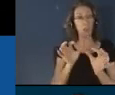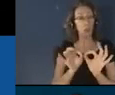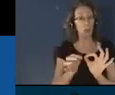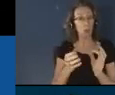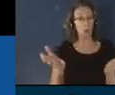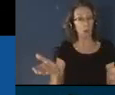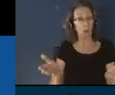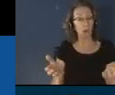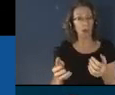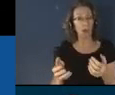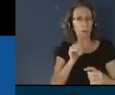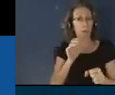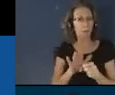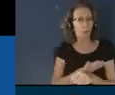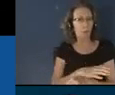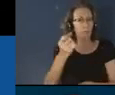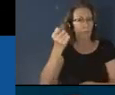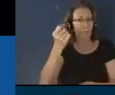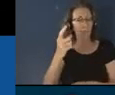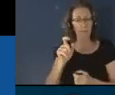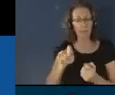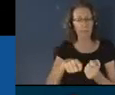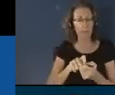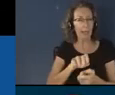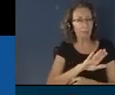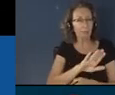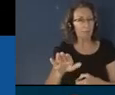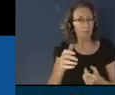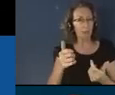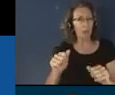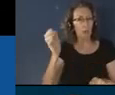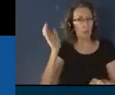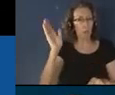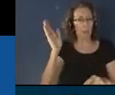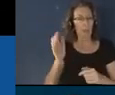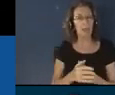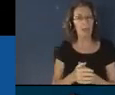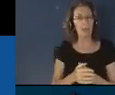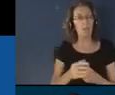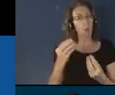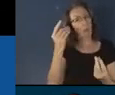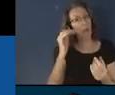may not really know exactly what you're trying to present so think about that. If you can give them